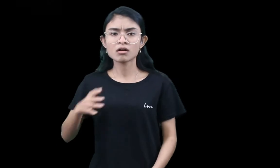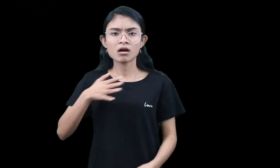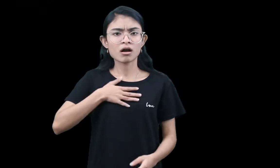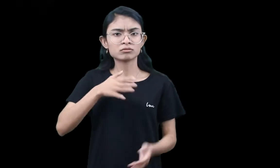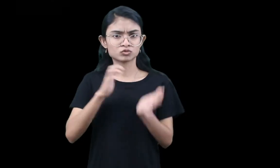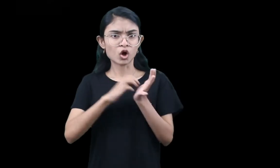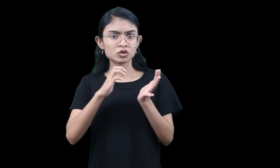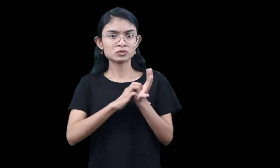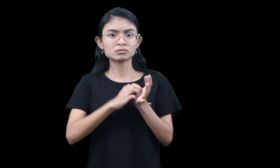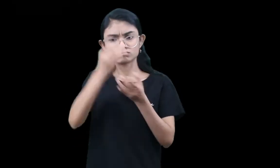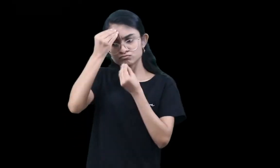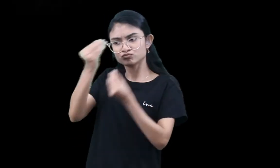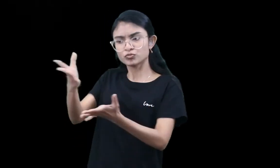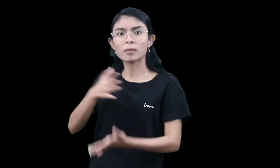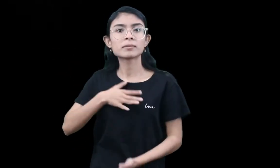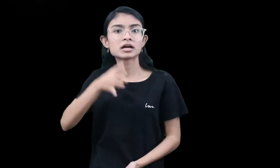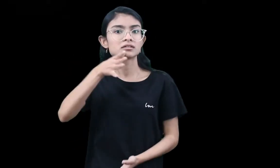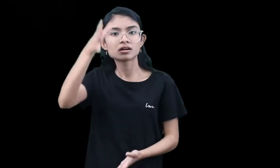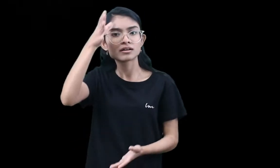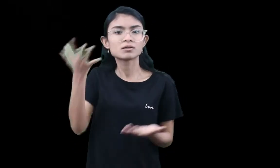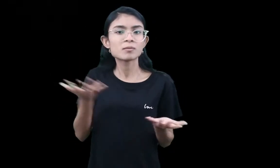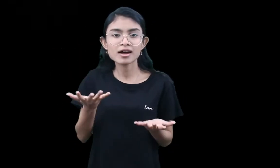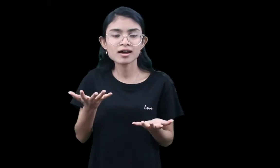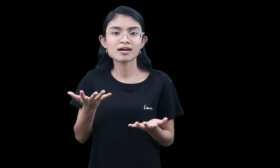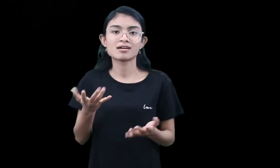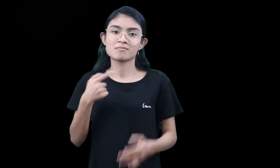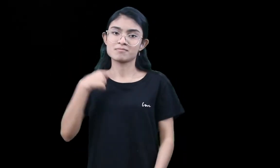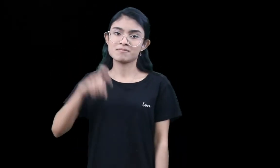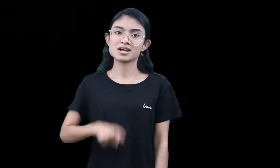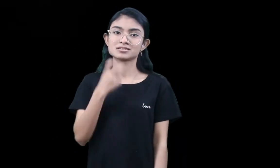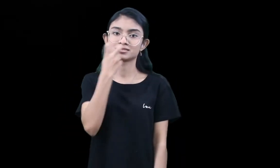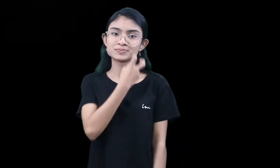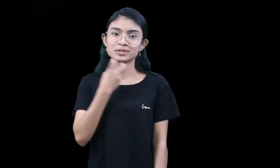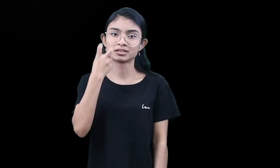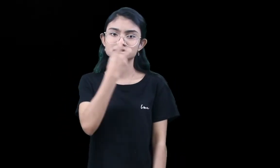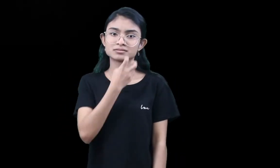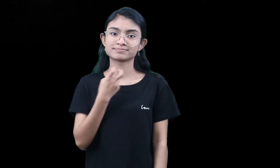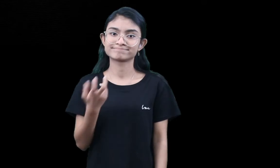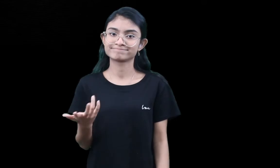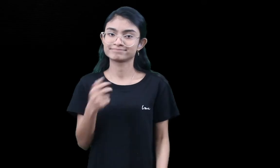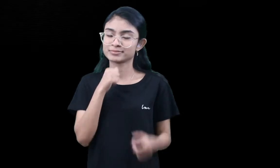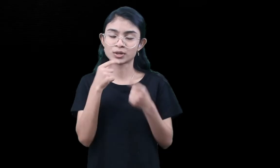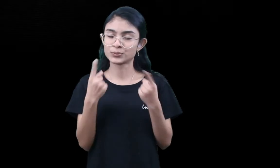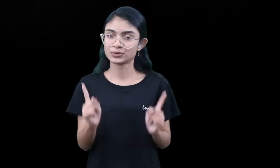When I was young the doctors told my parents that I should be taught to speak. That did not work.